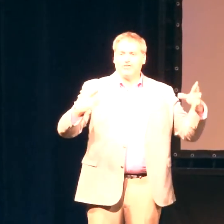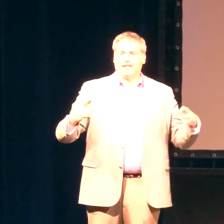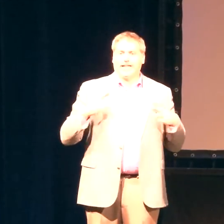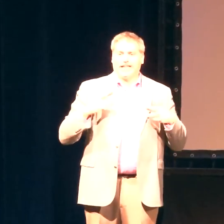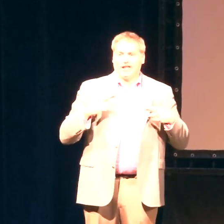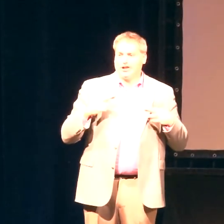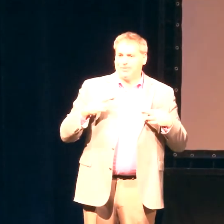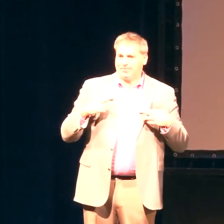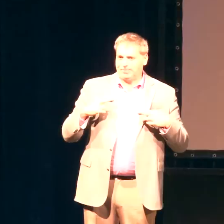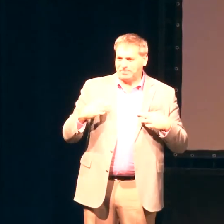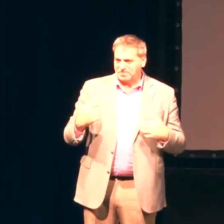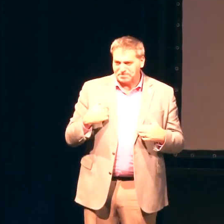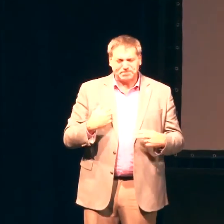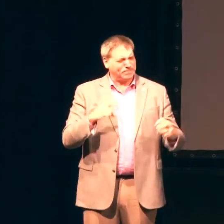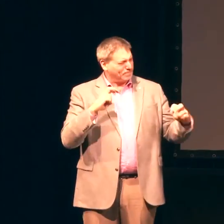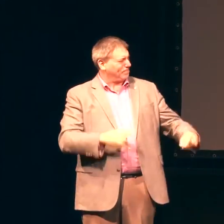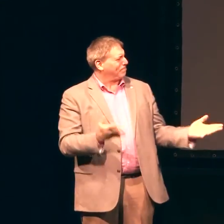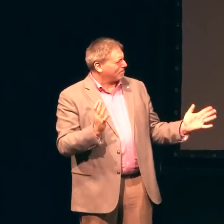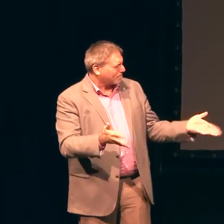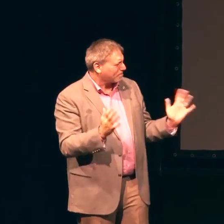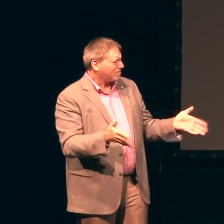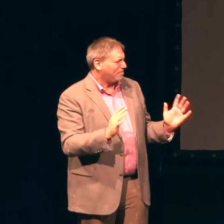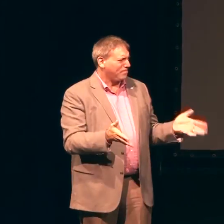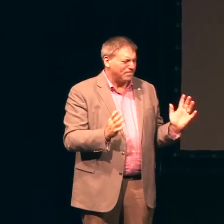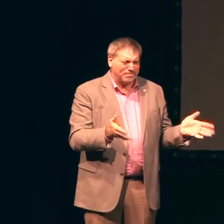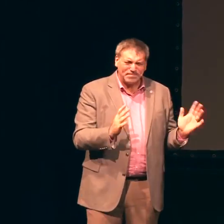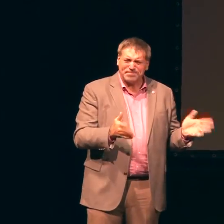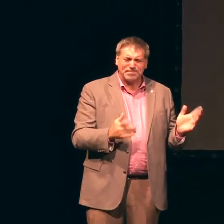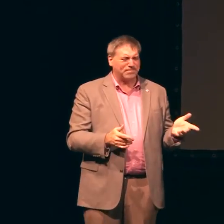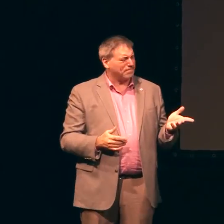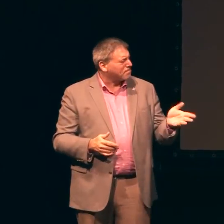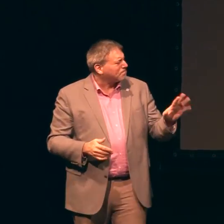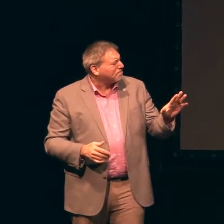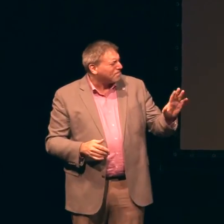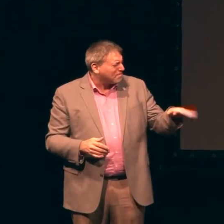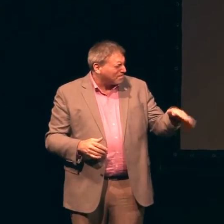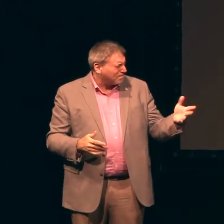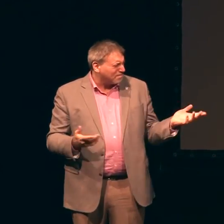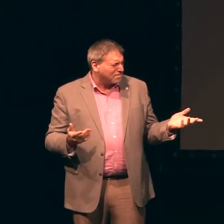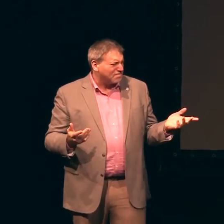the time and the superintendent was ready to retire and I was sitting there chatting with him